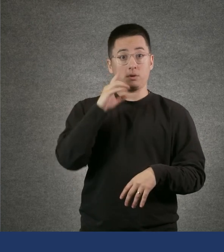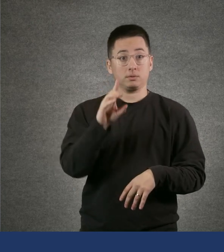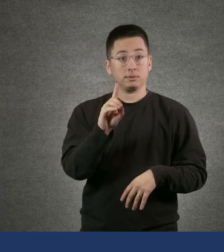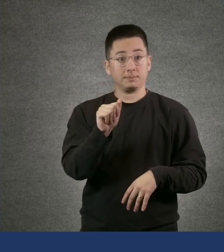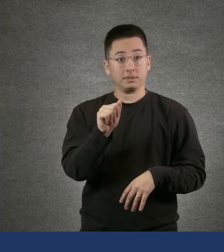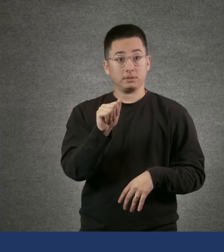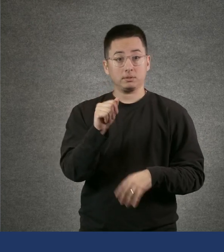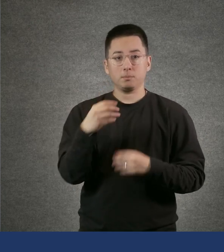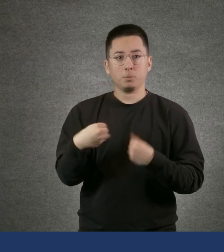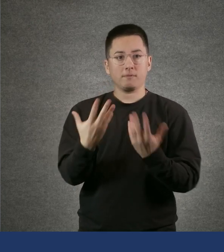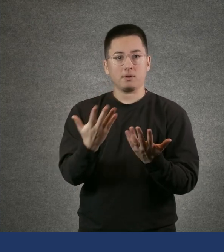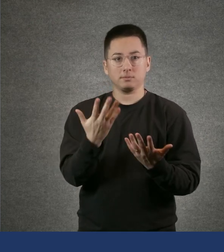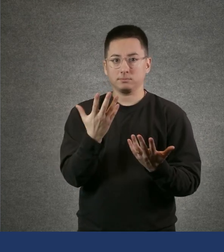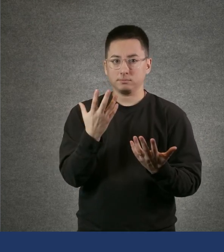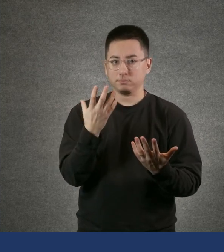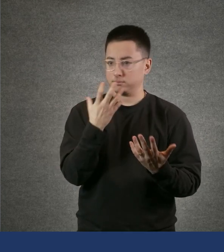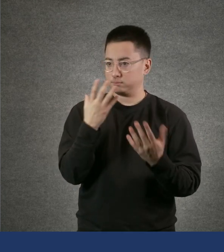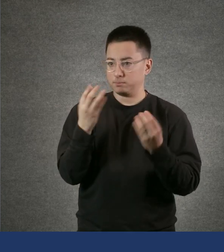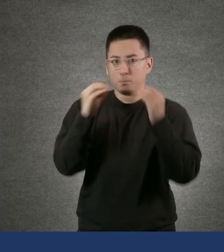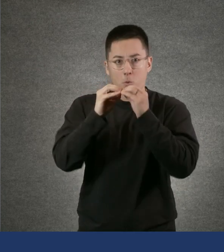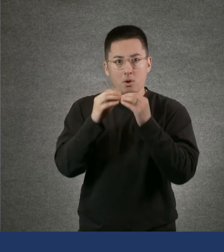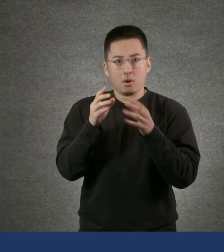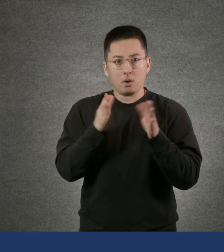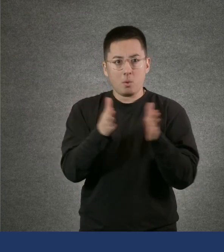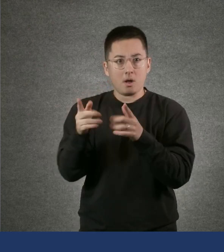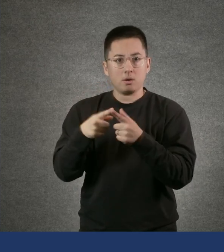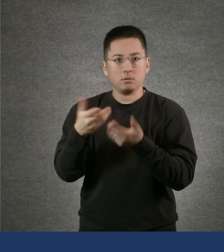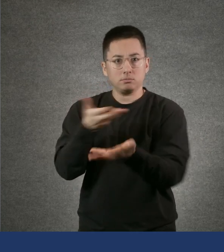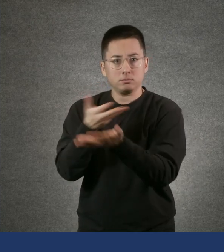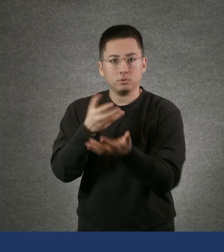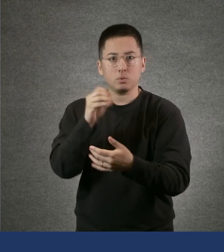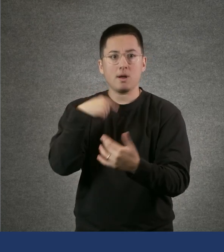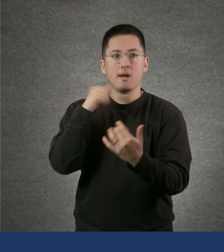provides avenues for further engagement.